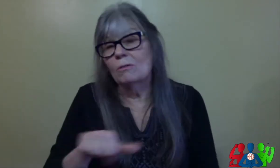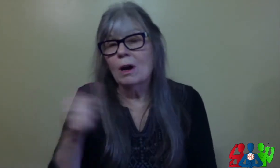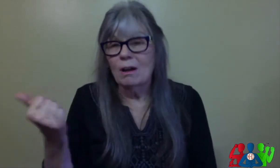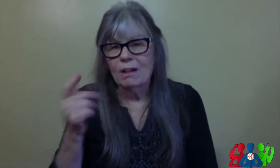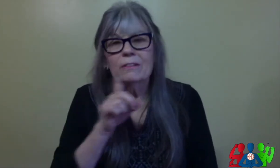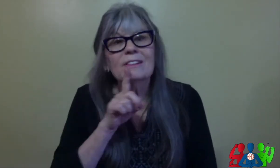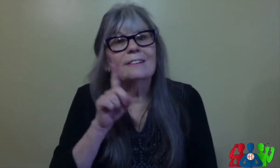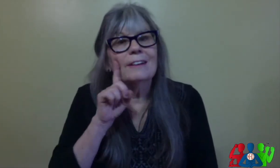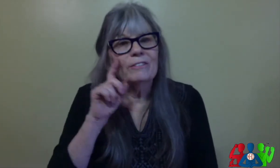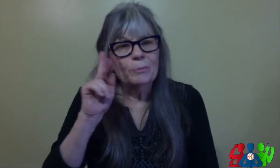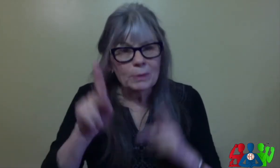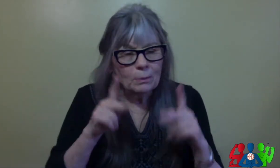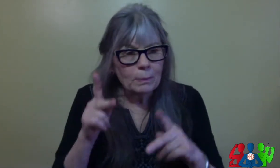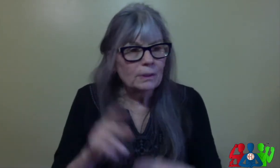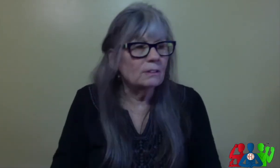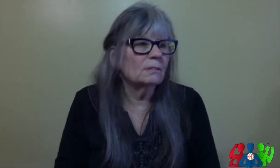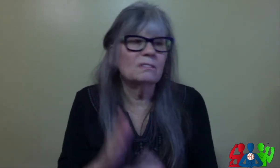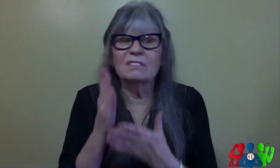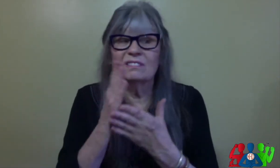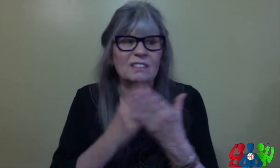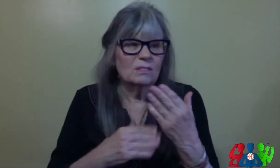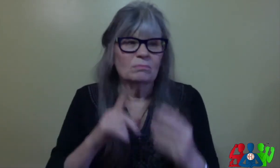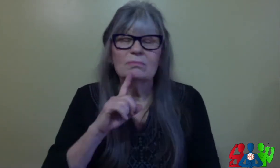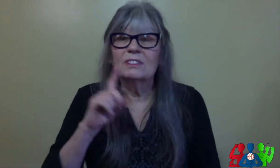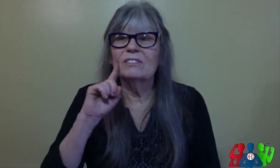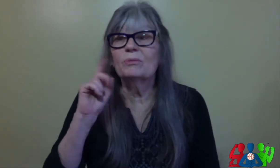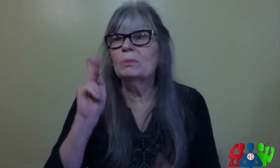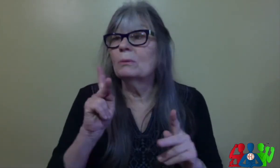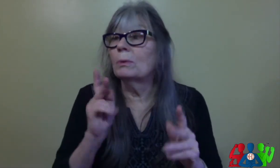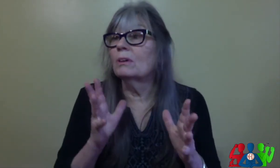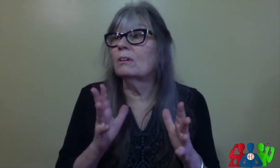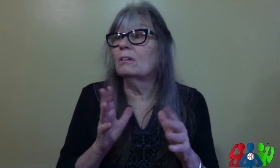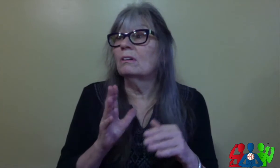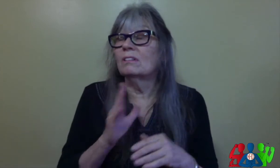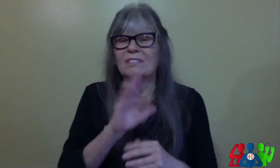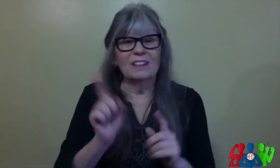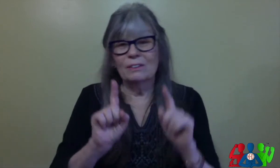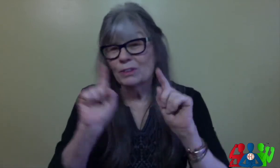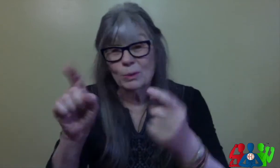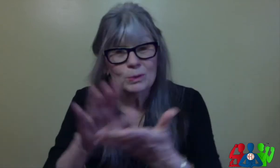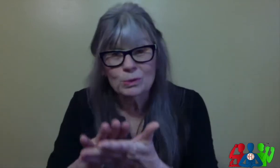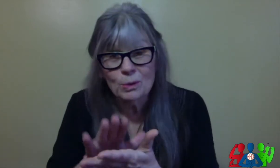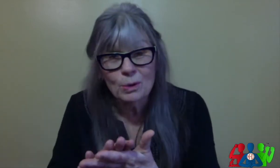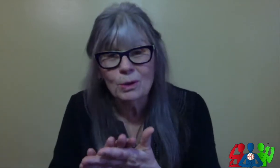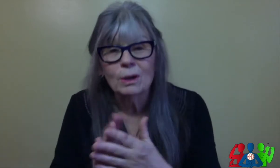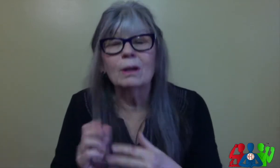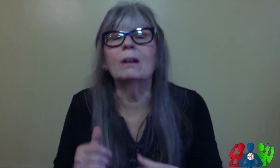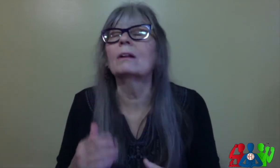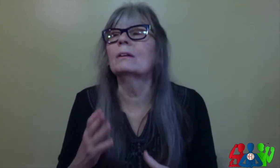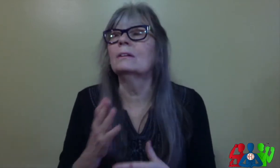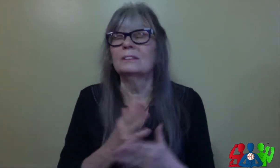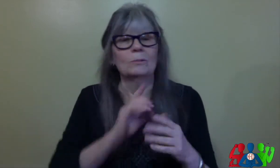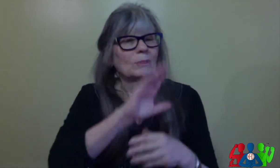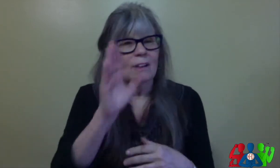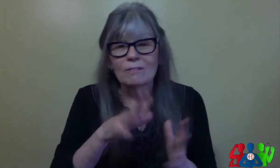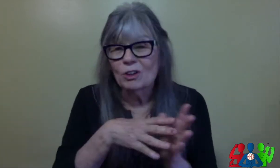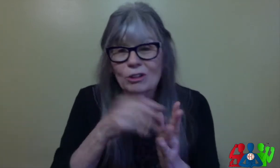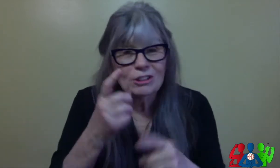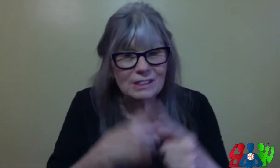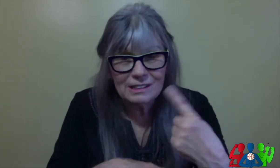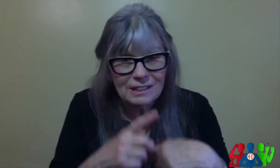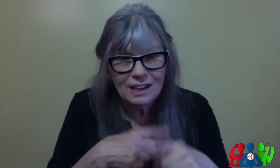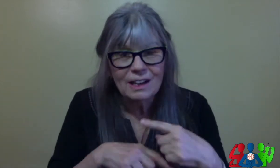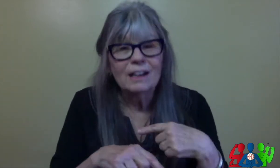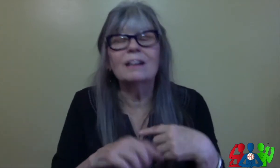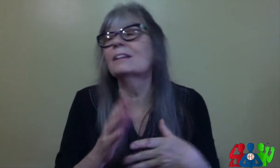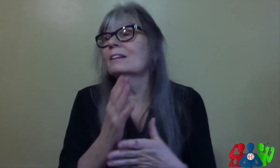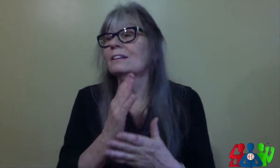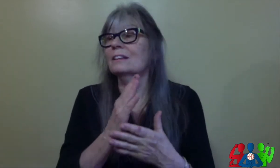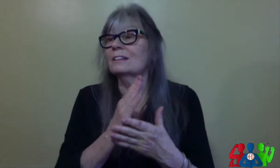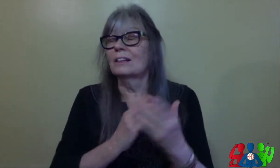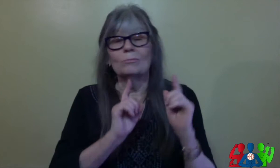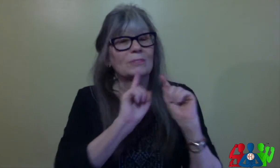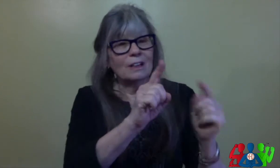but we can't tell their stories. We also know that some deaf people never have gone to school